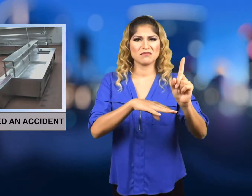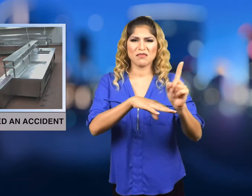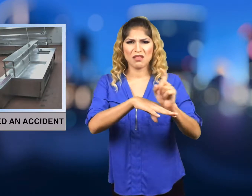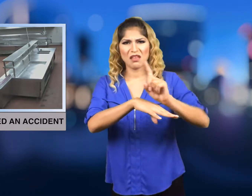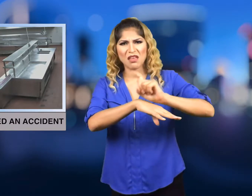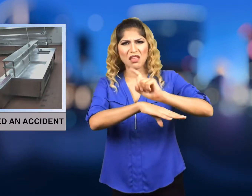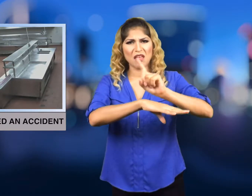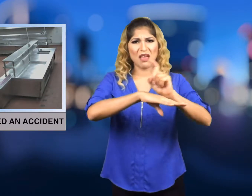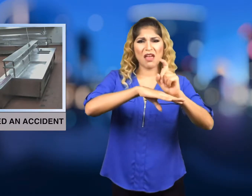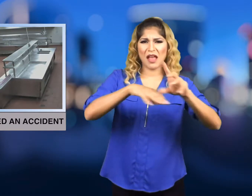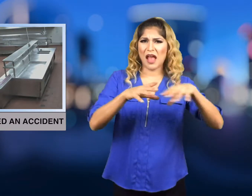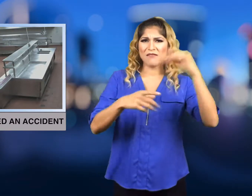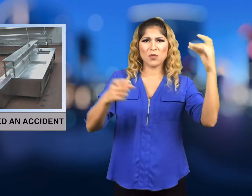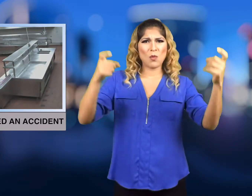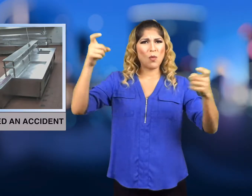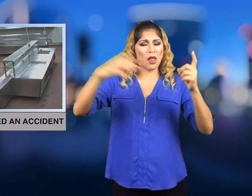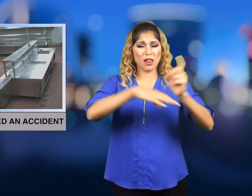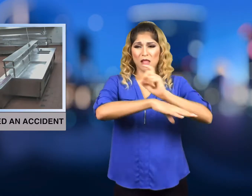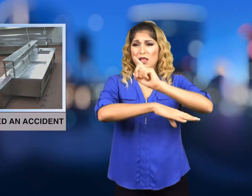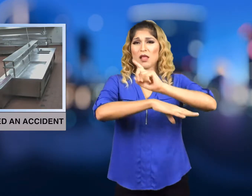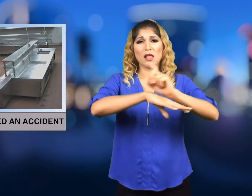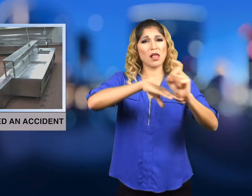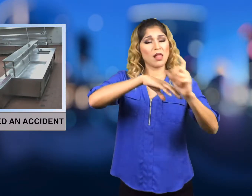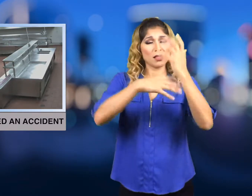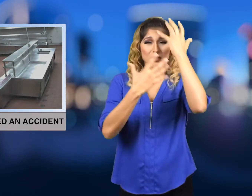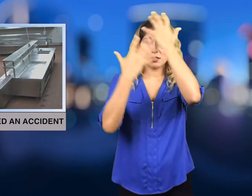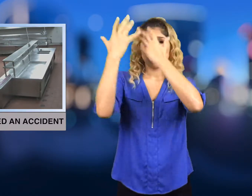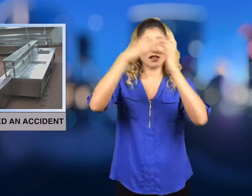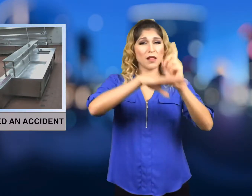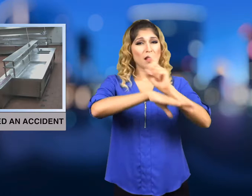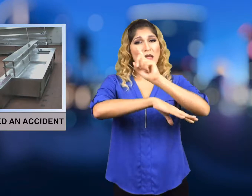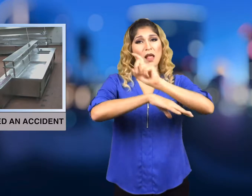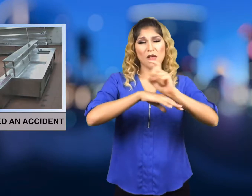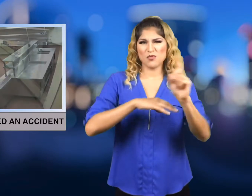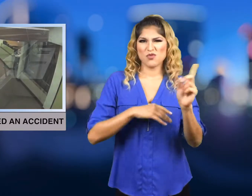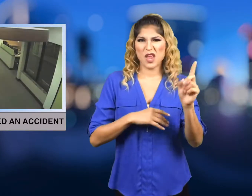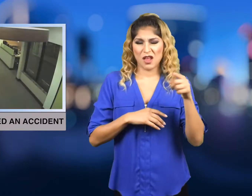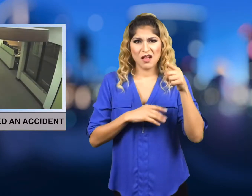She is seen walking unsteady in the hallways